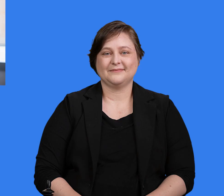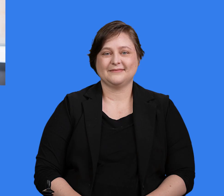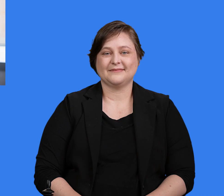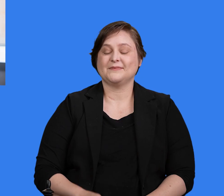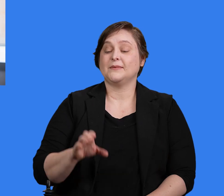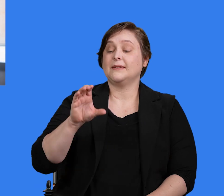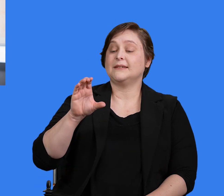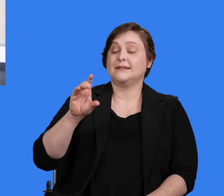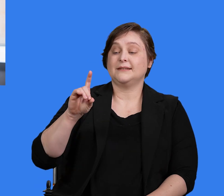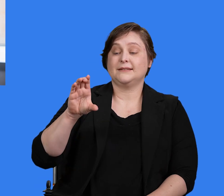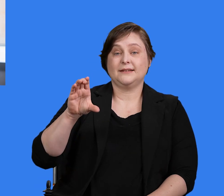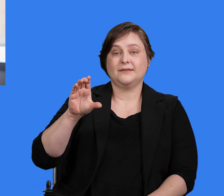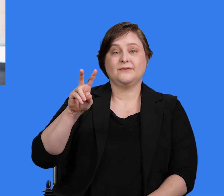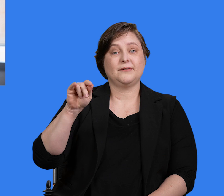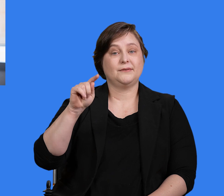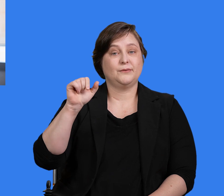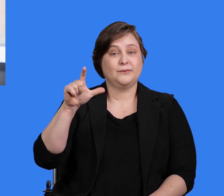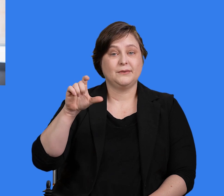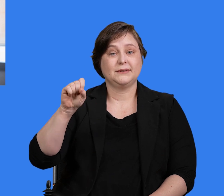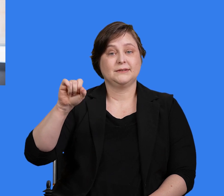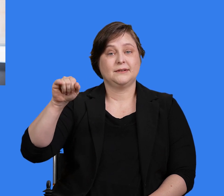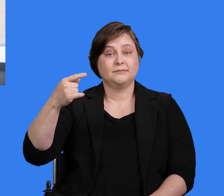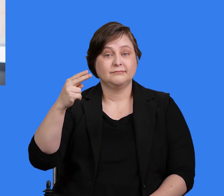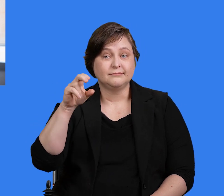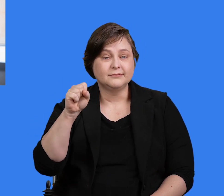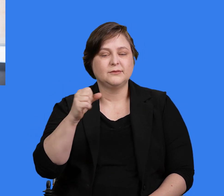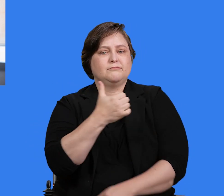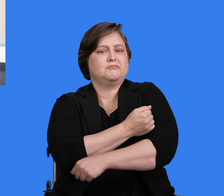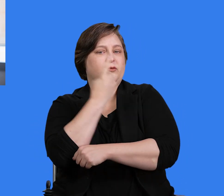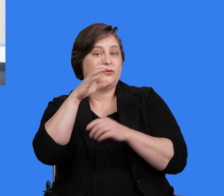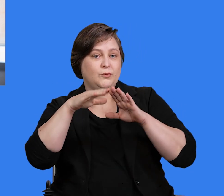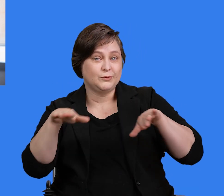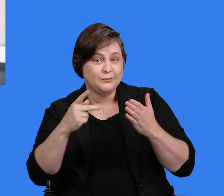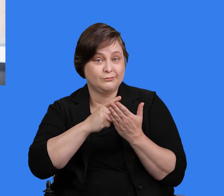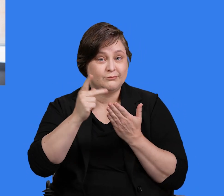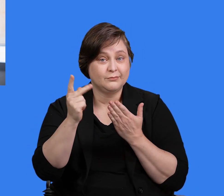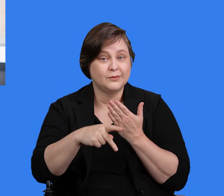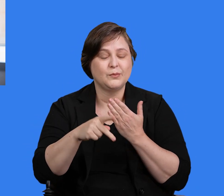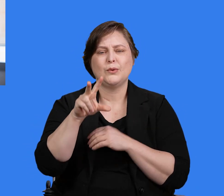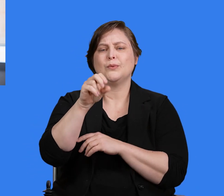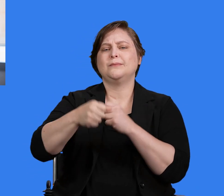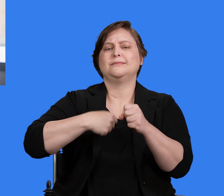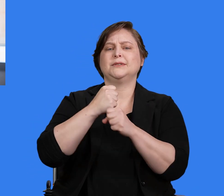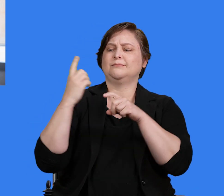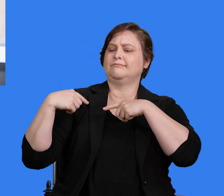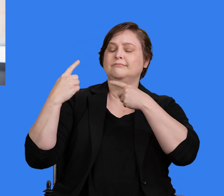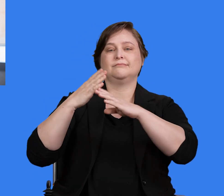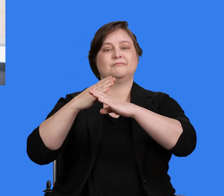[FEMALE] CDC Vital Signs. Vaccines for Children Program: 30 Years of Protecting Children.